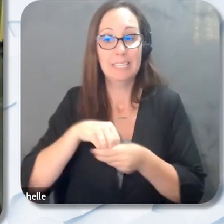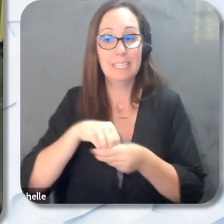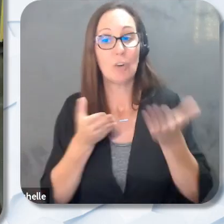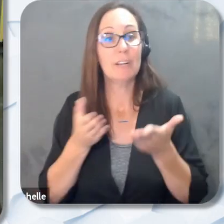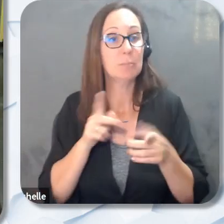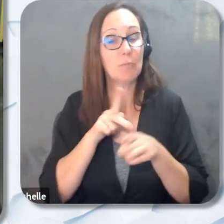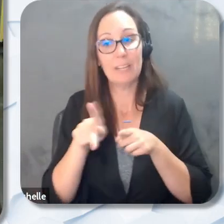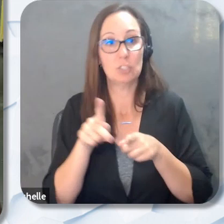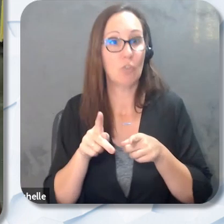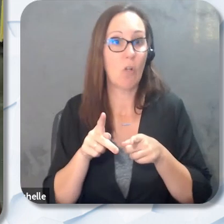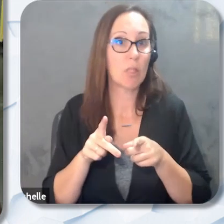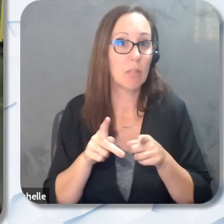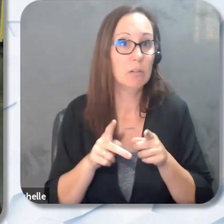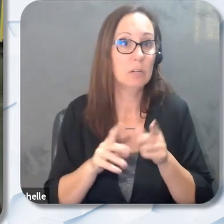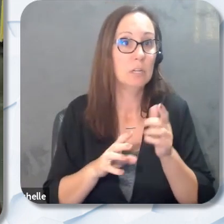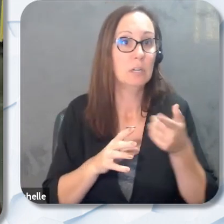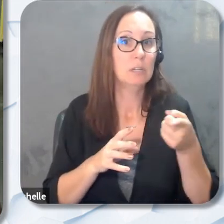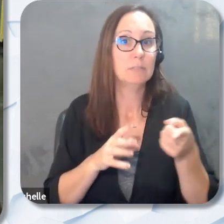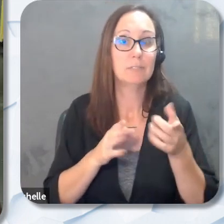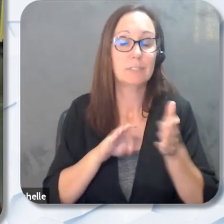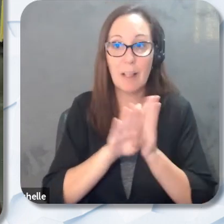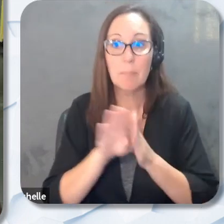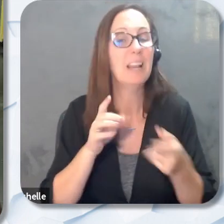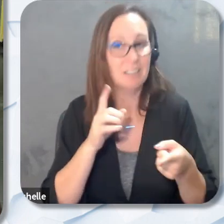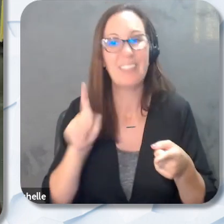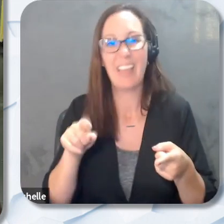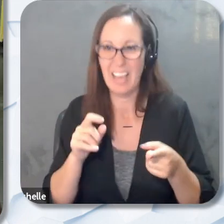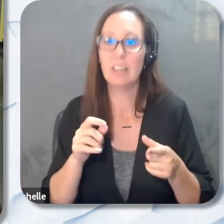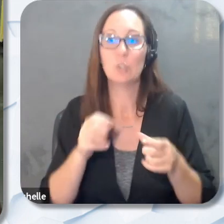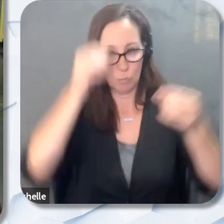to be critical to building the knowledge and to have developmentally appropriate practice in the